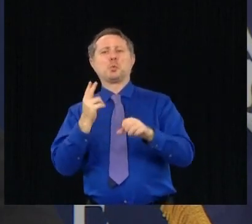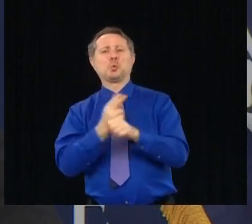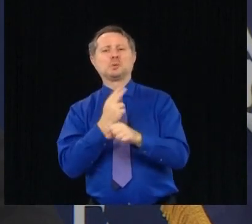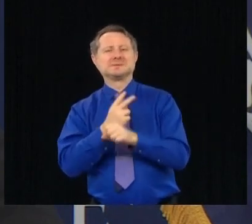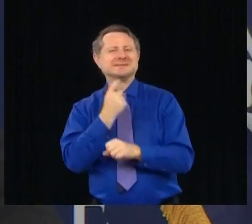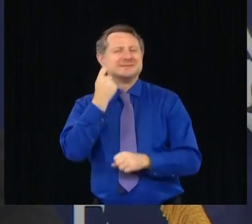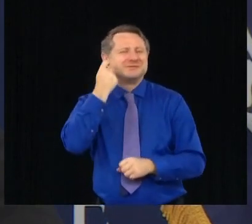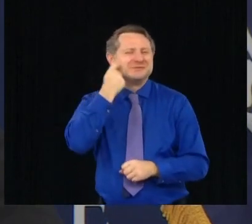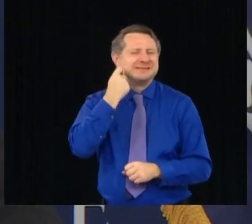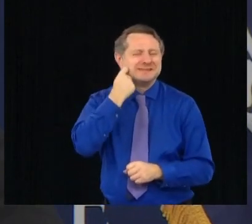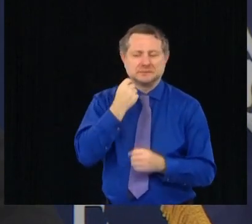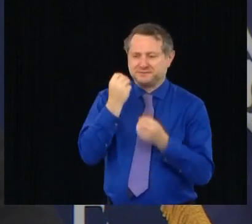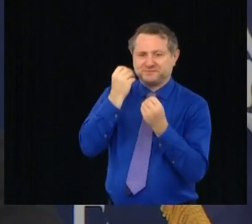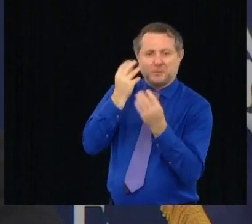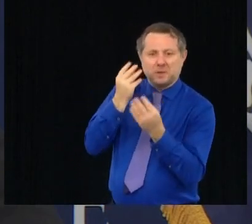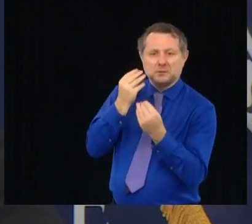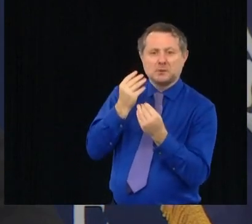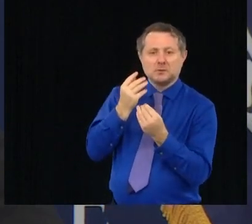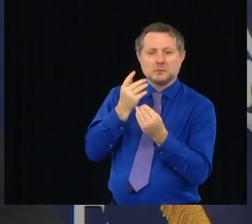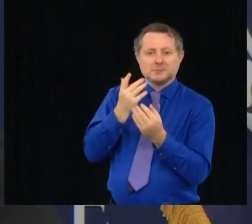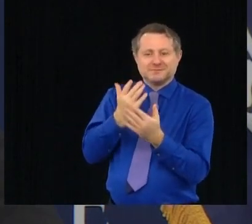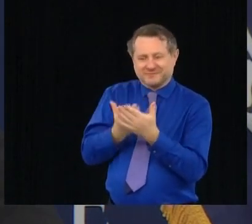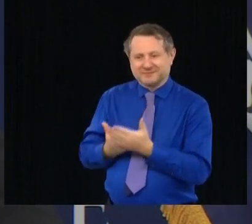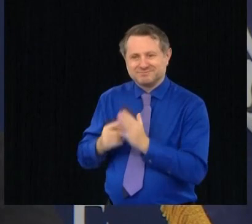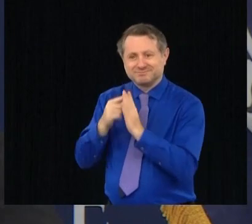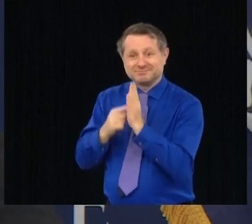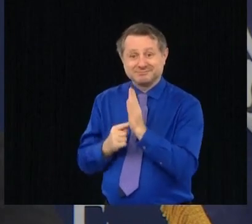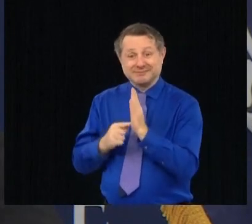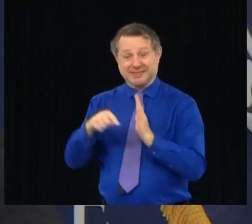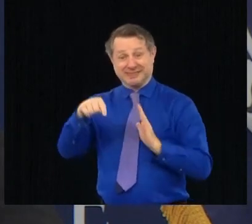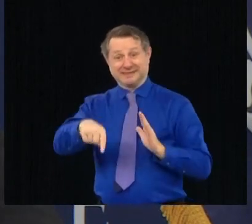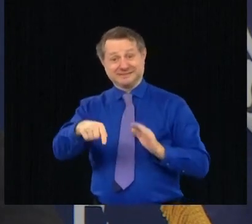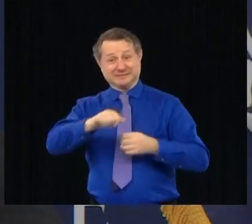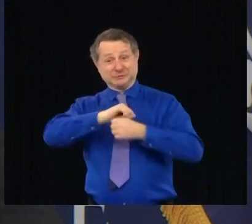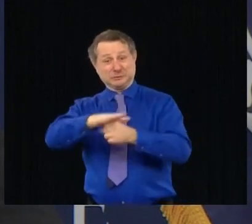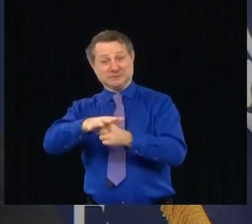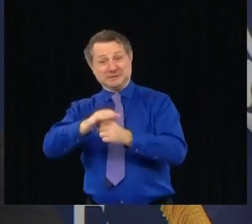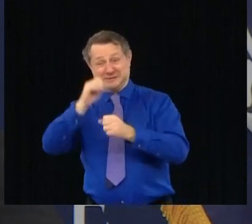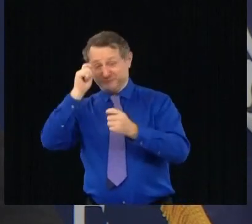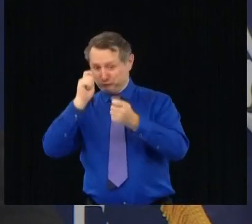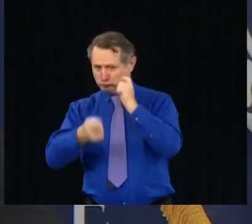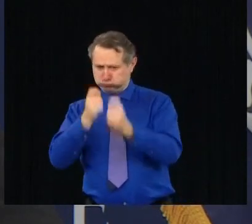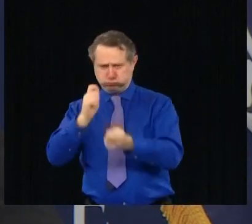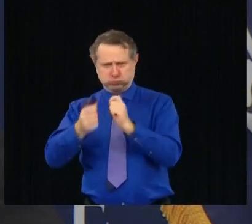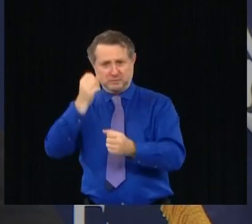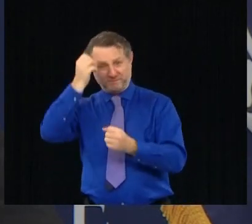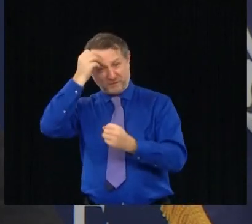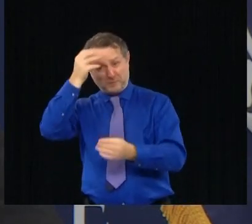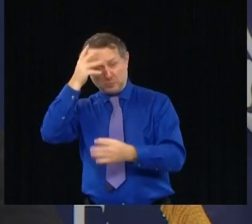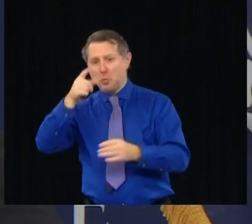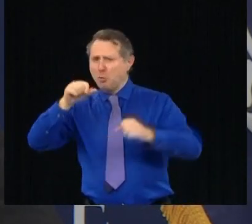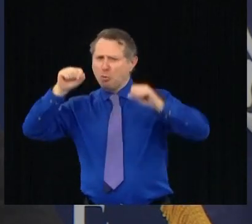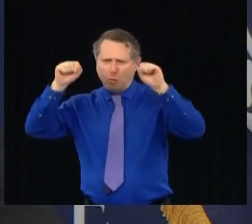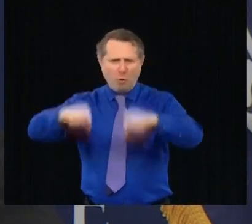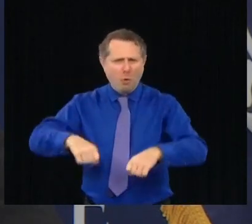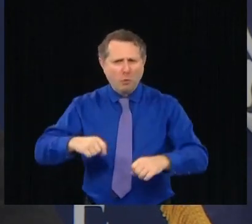THOSE FACTS AT THAT TIME. IF THEY CHANGE THEY CHANGE, BUT I WANT TO MAKE SURE WE'RE USING THE BEST INFORMATION WE HAVE AND